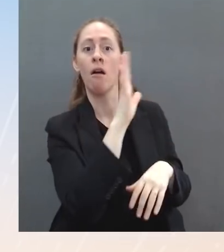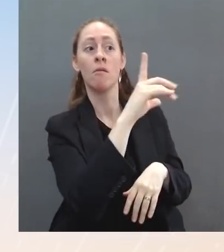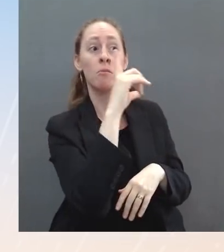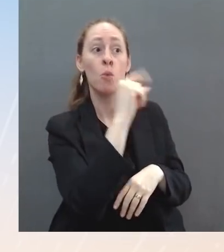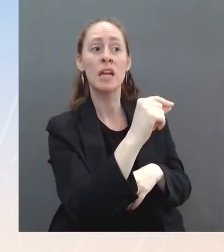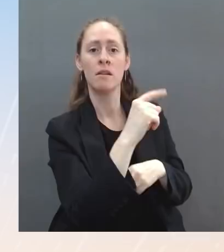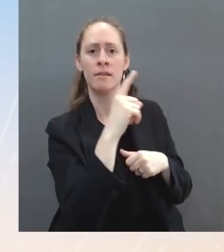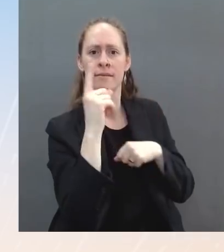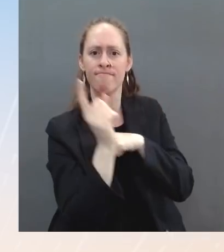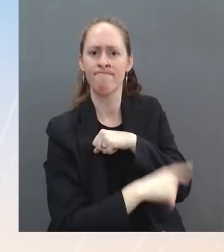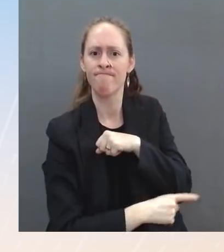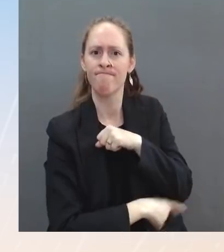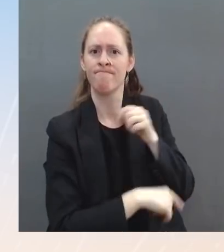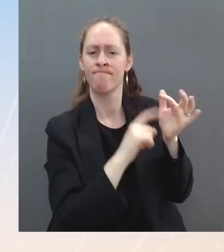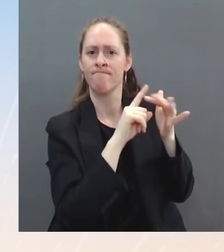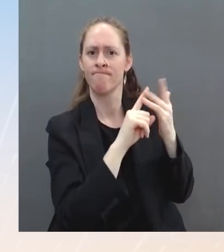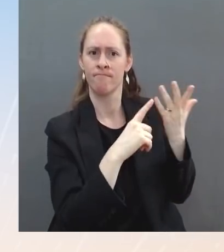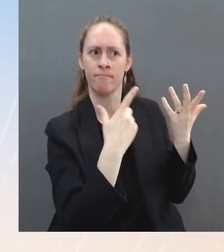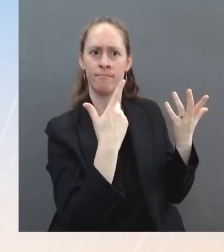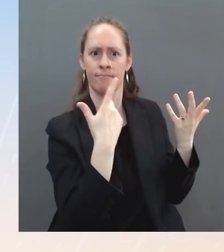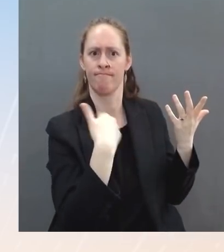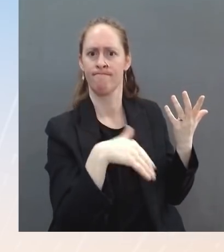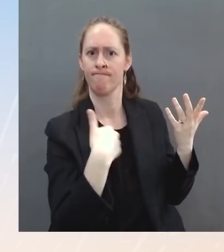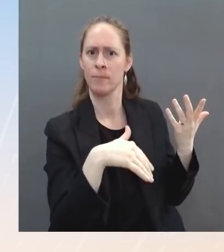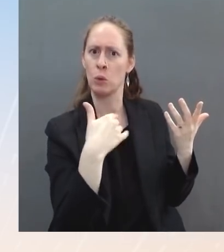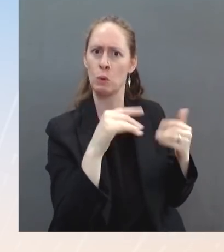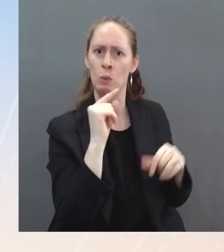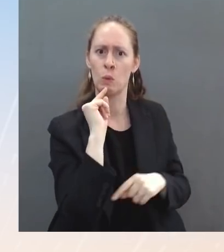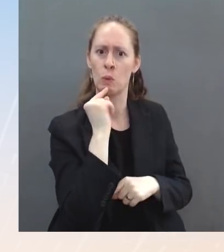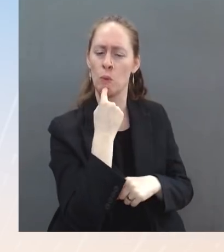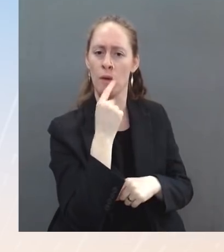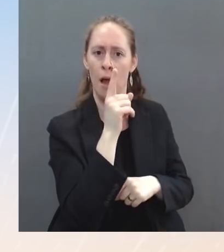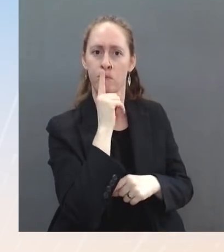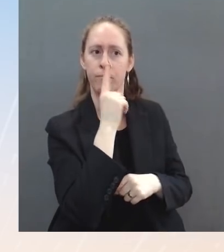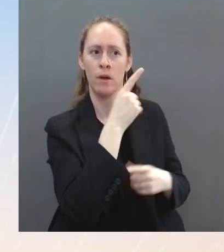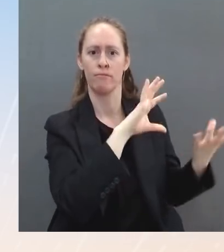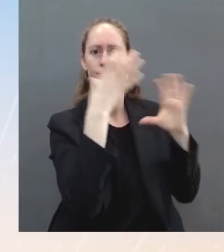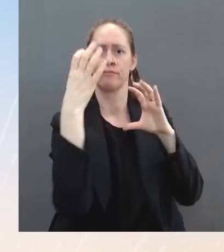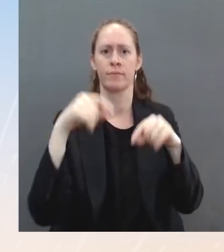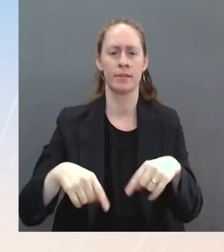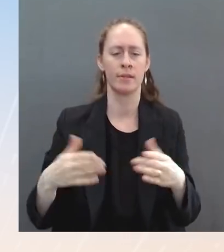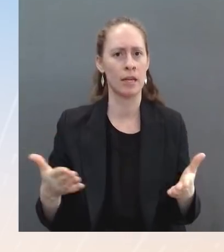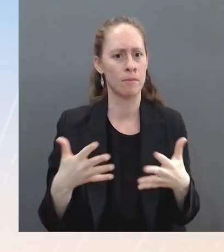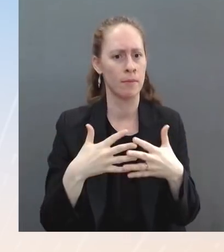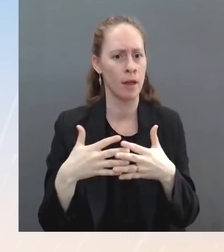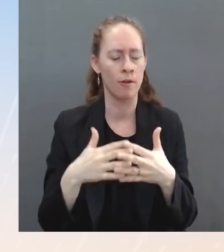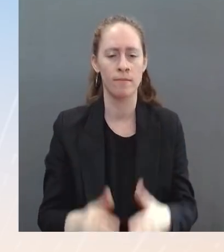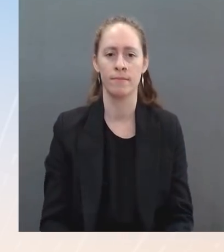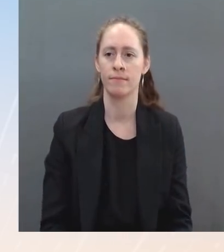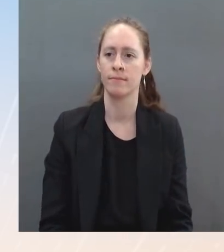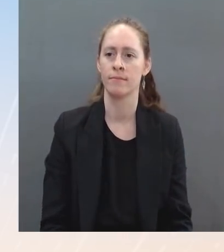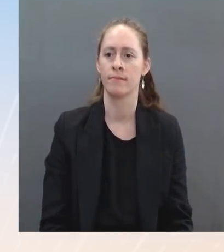since the day he took office is a focus on doing what he can to address kitchen table issues,